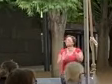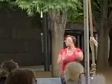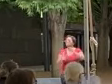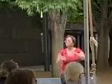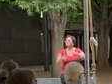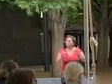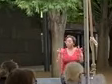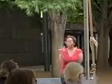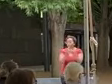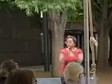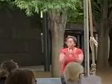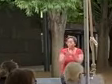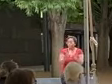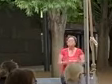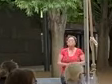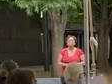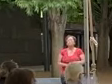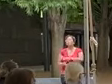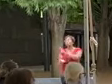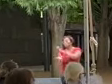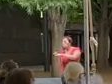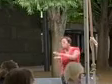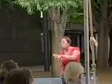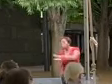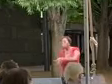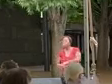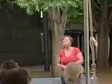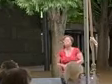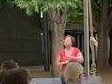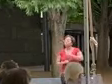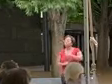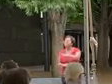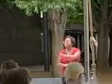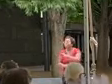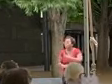on transportation, and in other areas of public life,